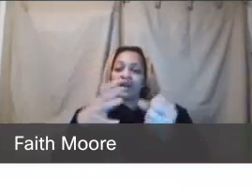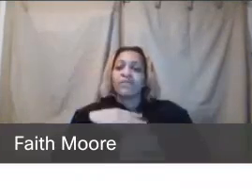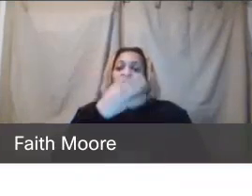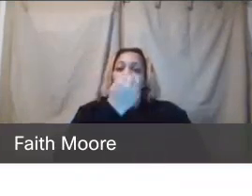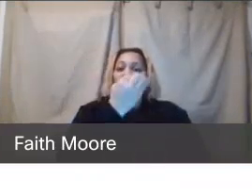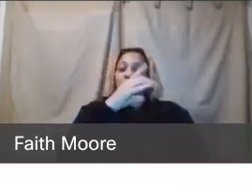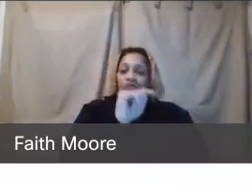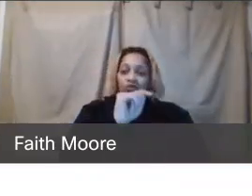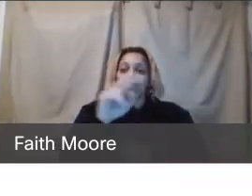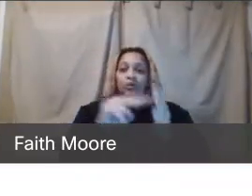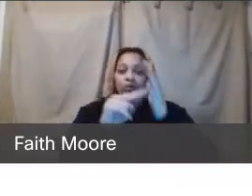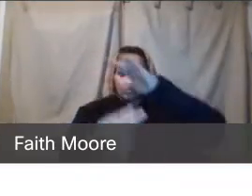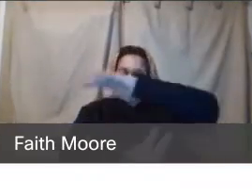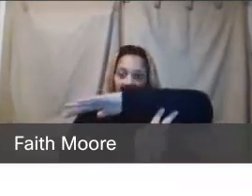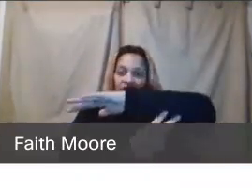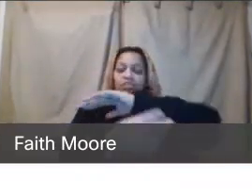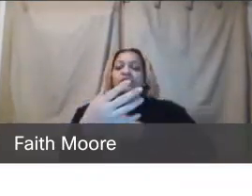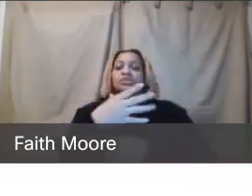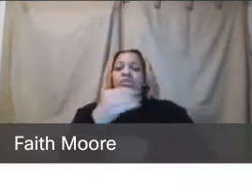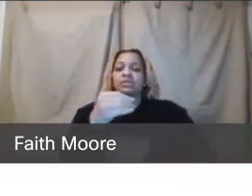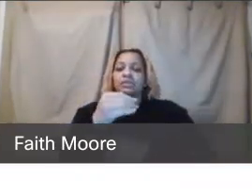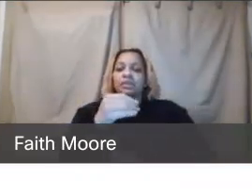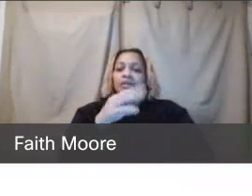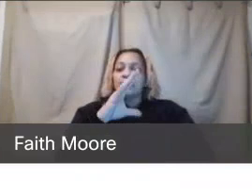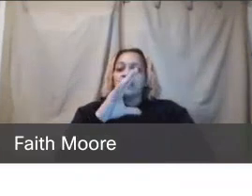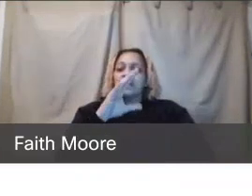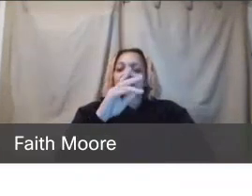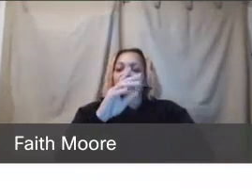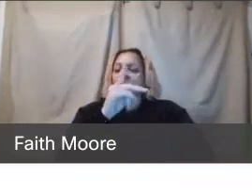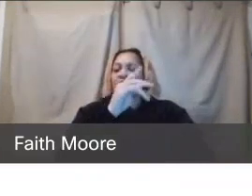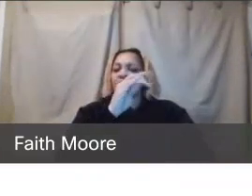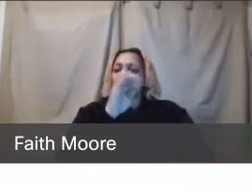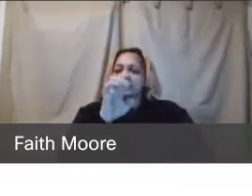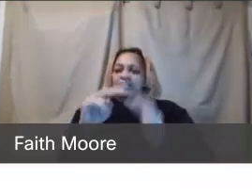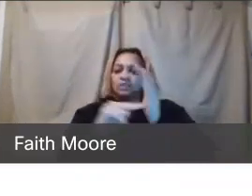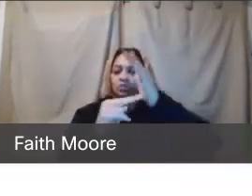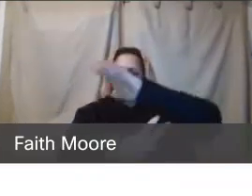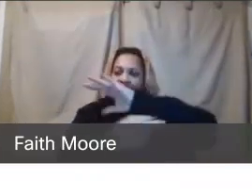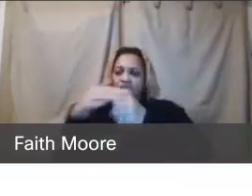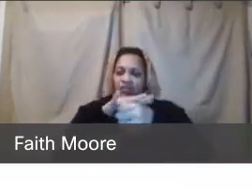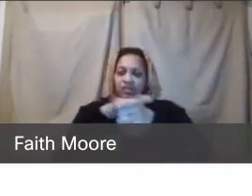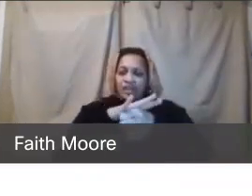Bridge case bridge area so that area is primarily D dot.